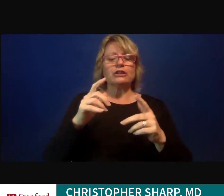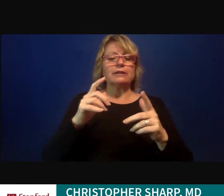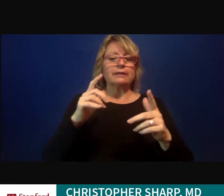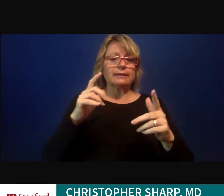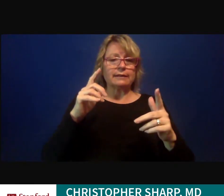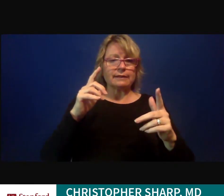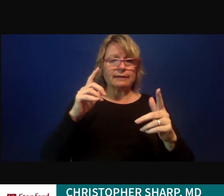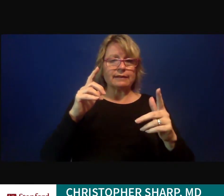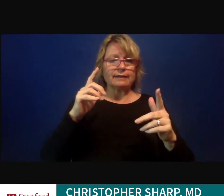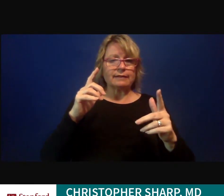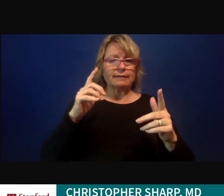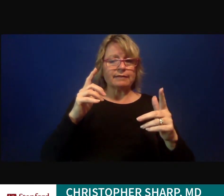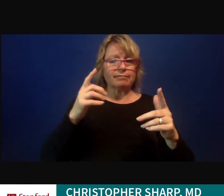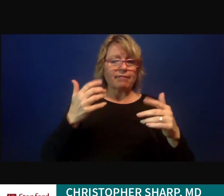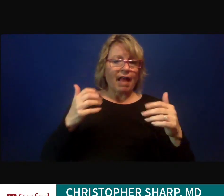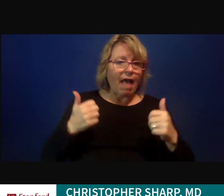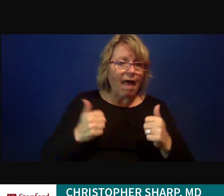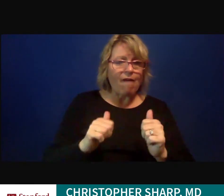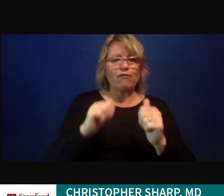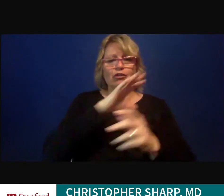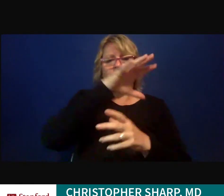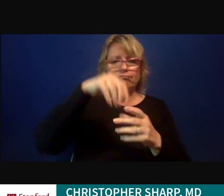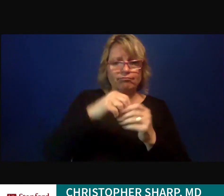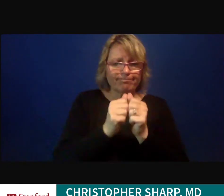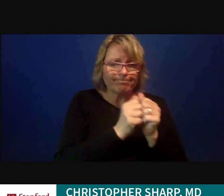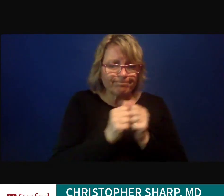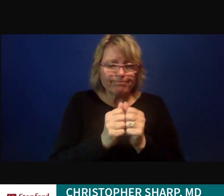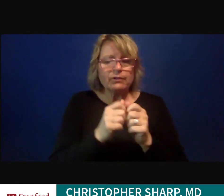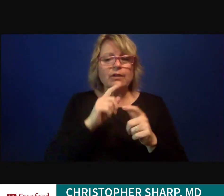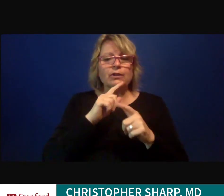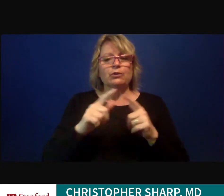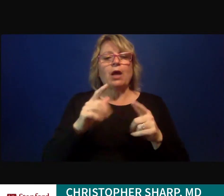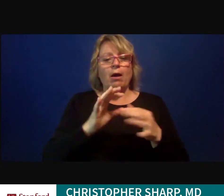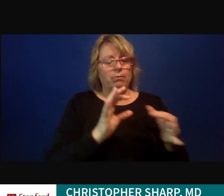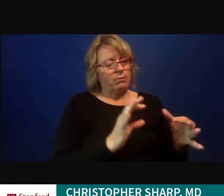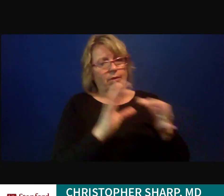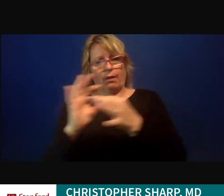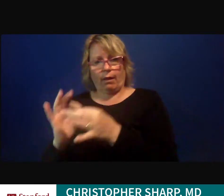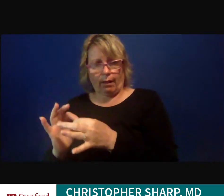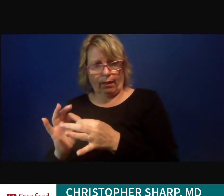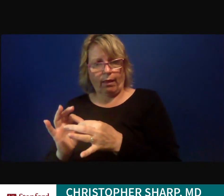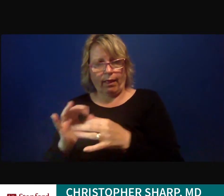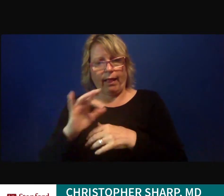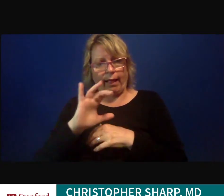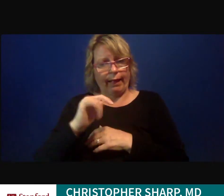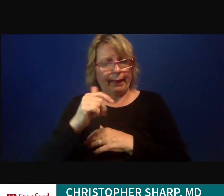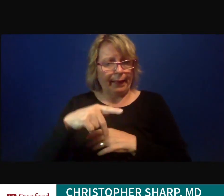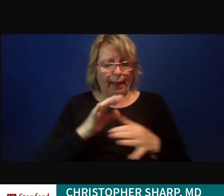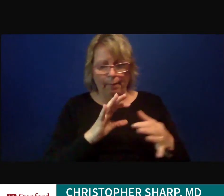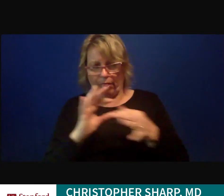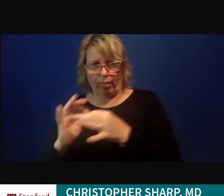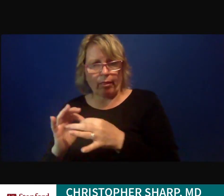can bridge the gaps in healthcare accessibility by ensuring that telehealth services are accessible,